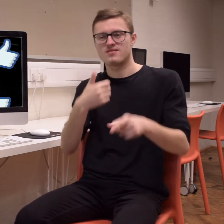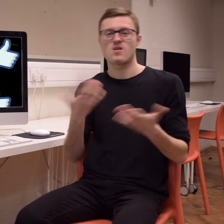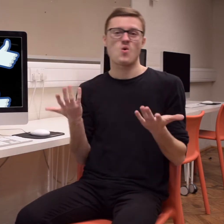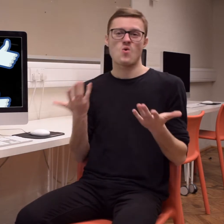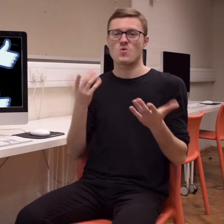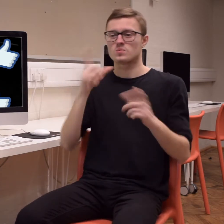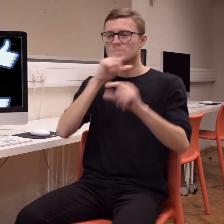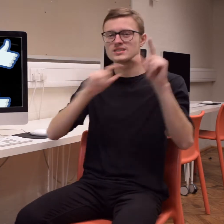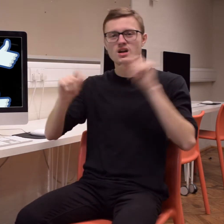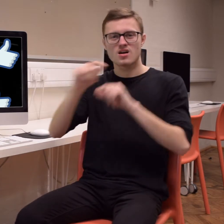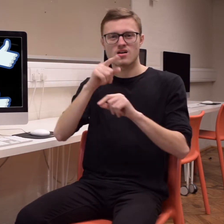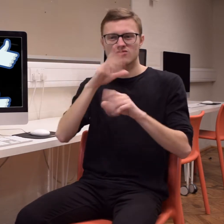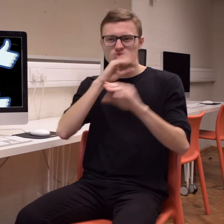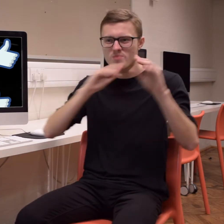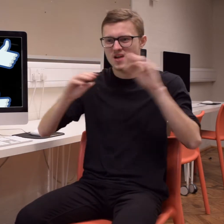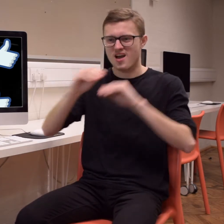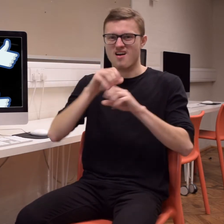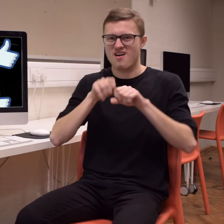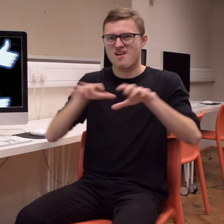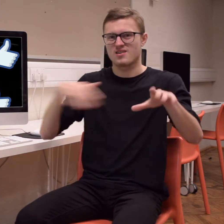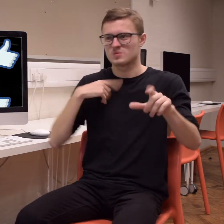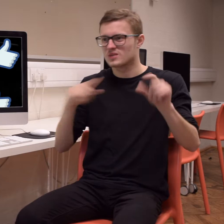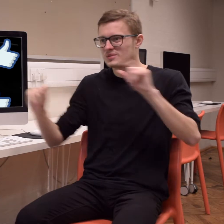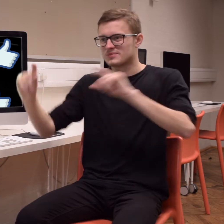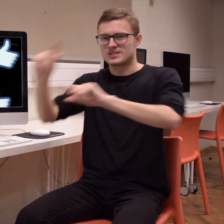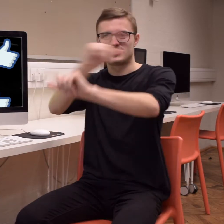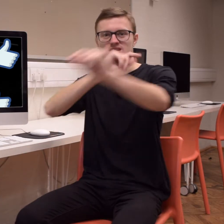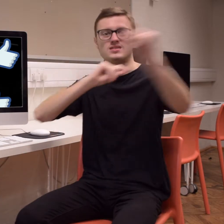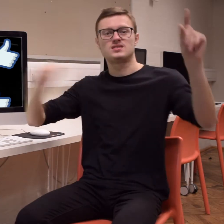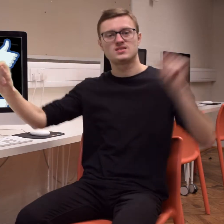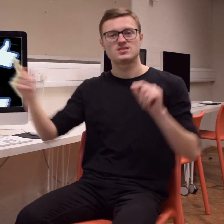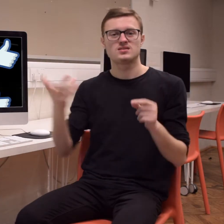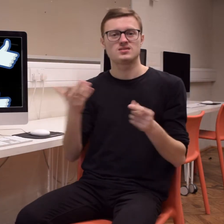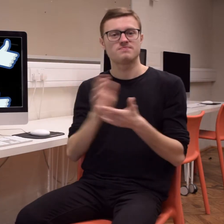spreading a rumour on Twitter. The person being bullied could feel like you’re part of the bullying.